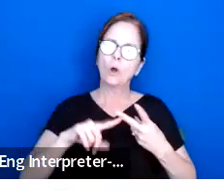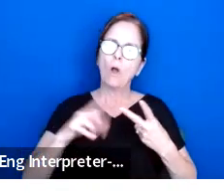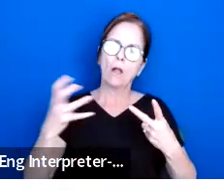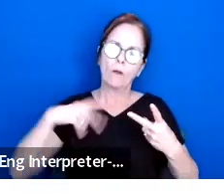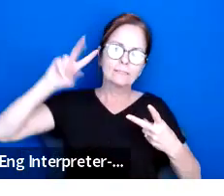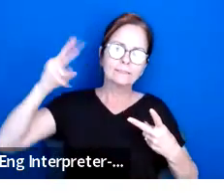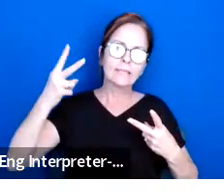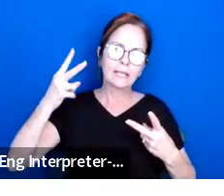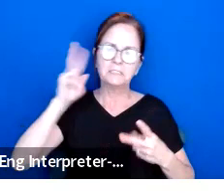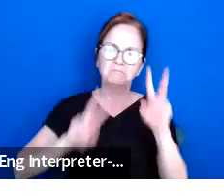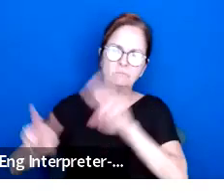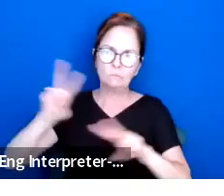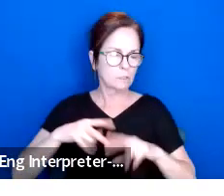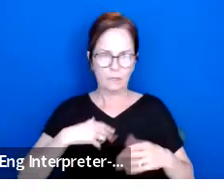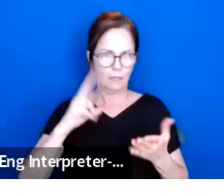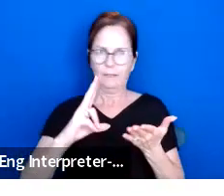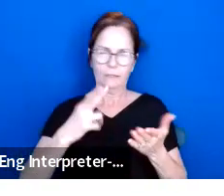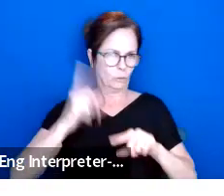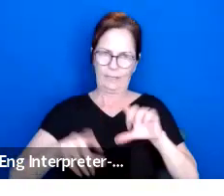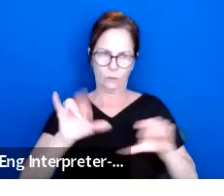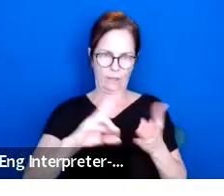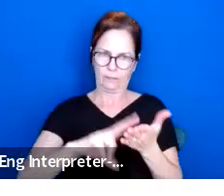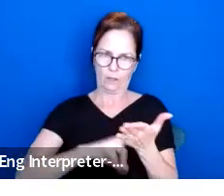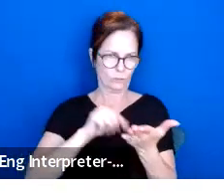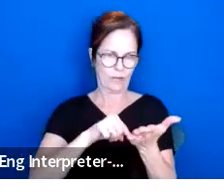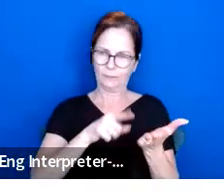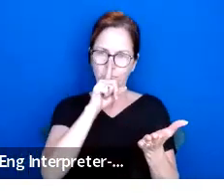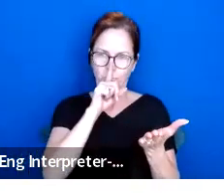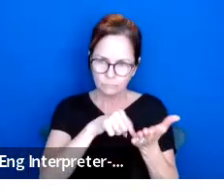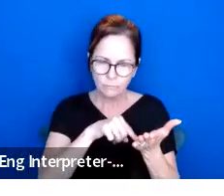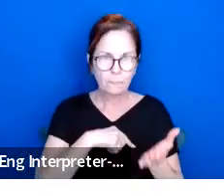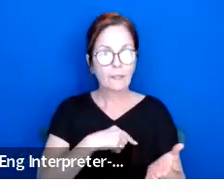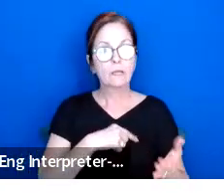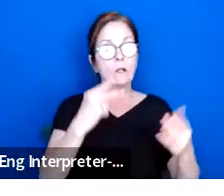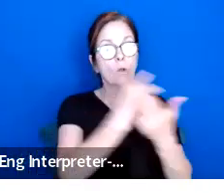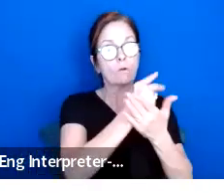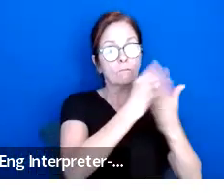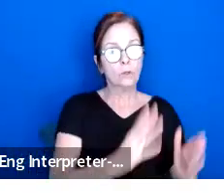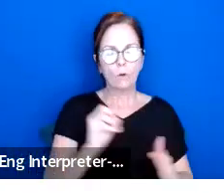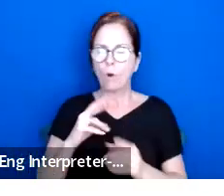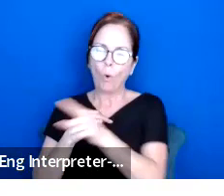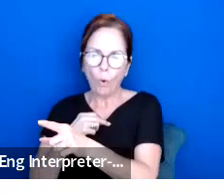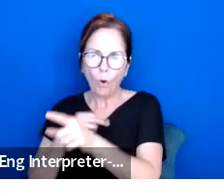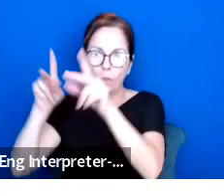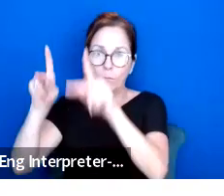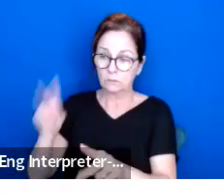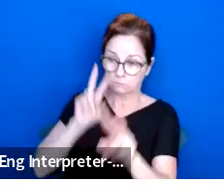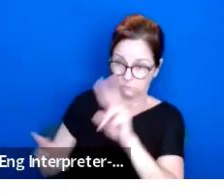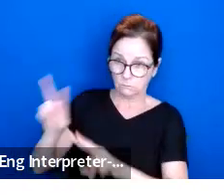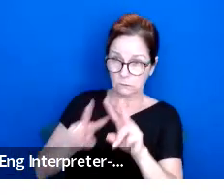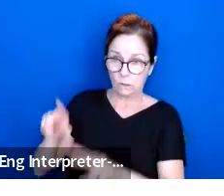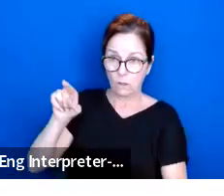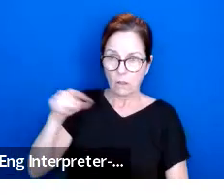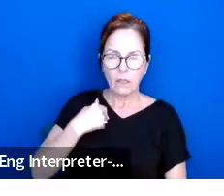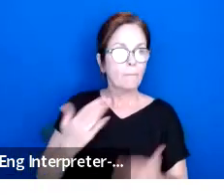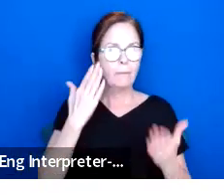However, let's say whether it's the reviewer or the review, he has a family situation come up and and and they need to reschedule.